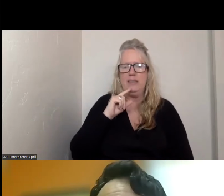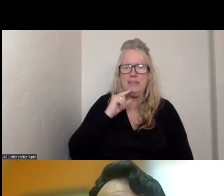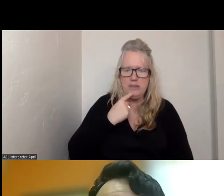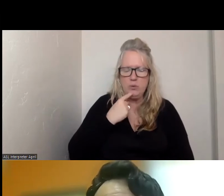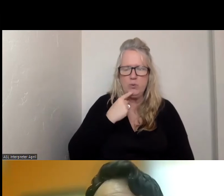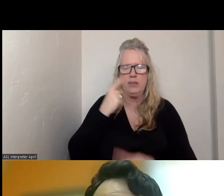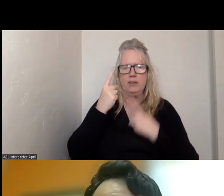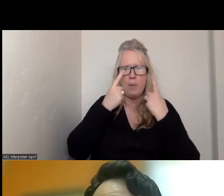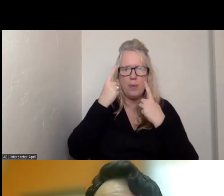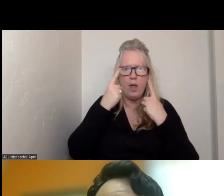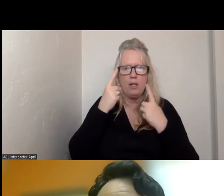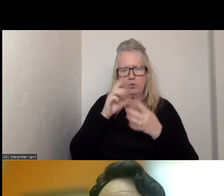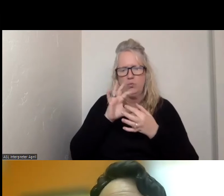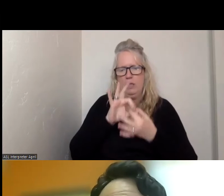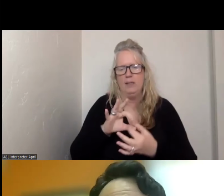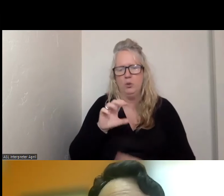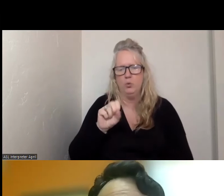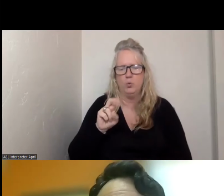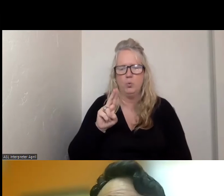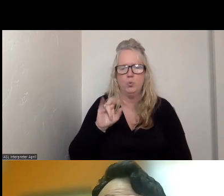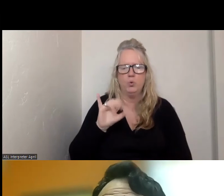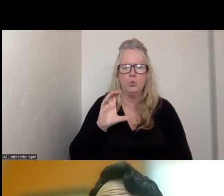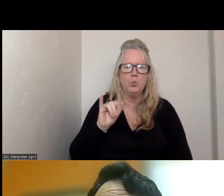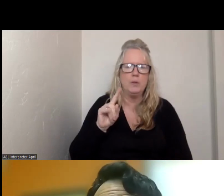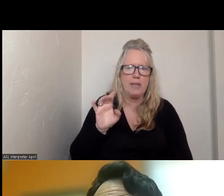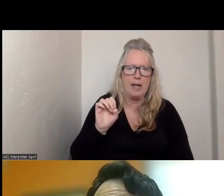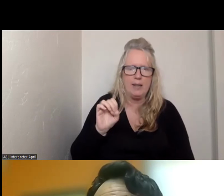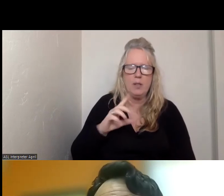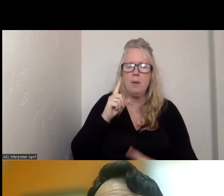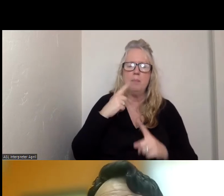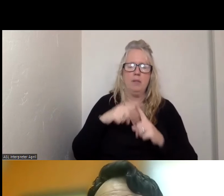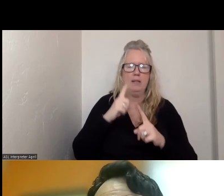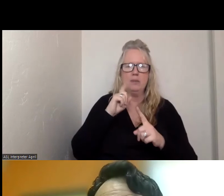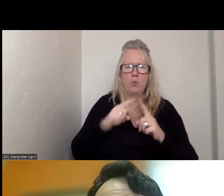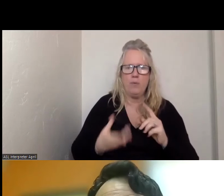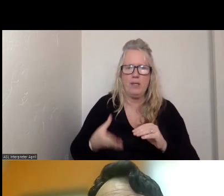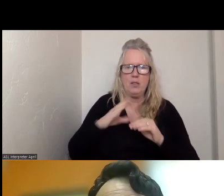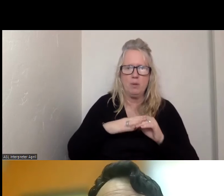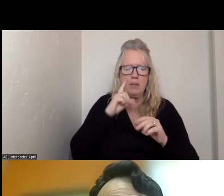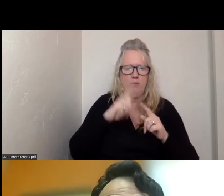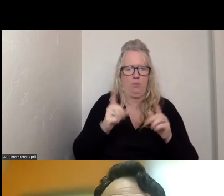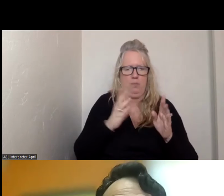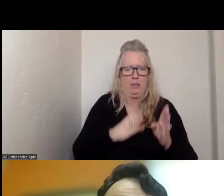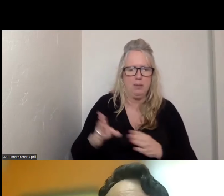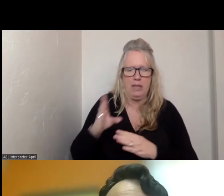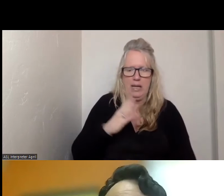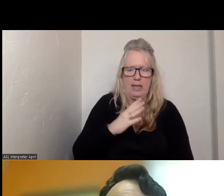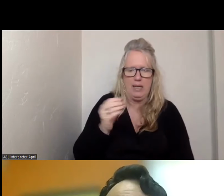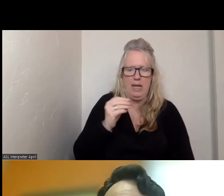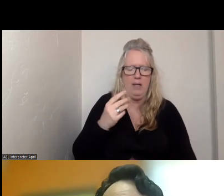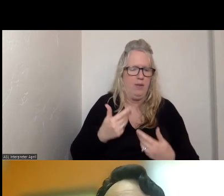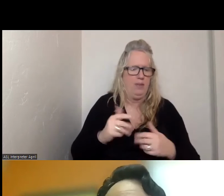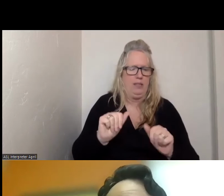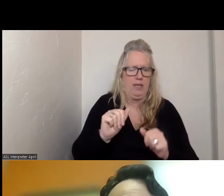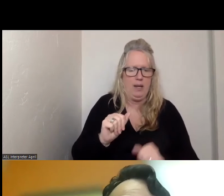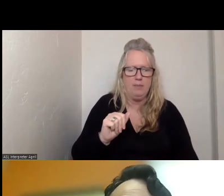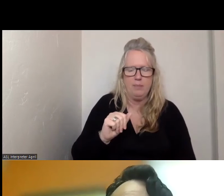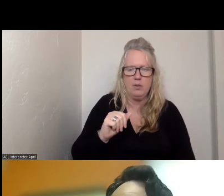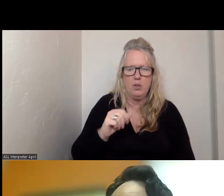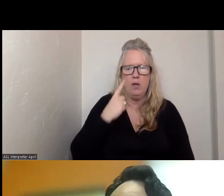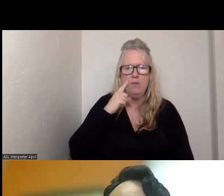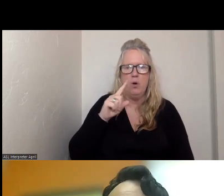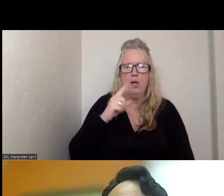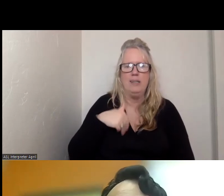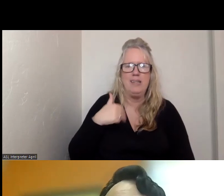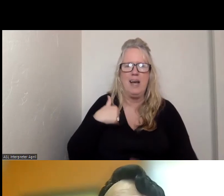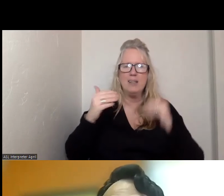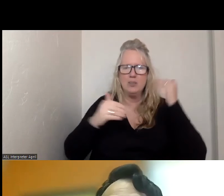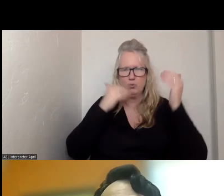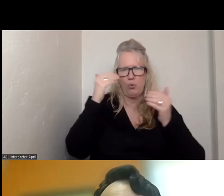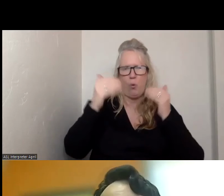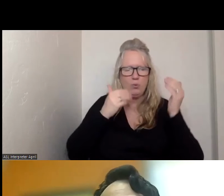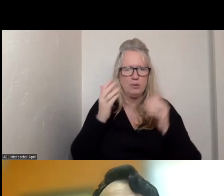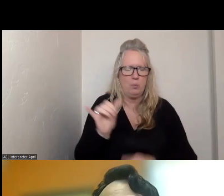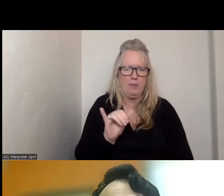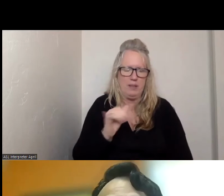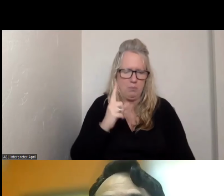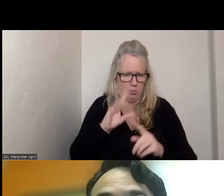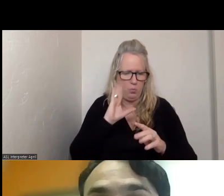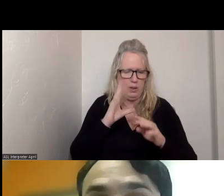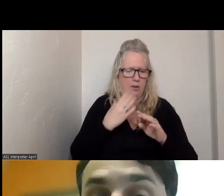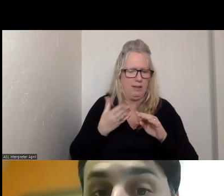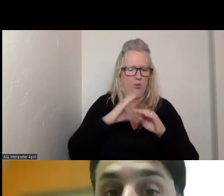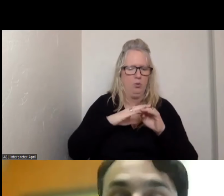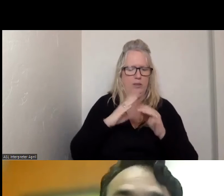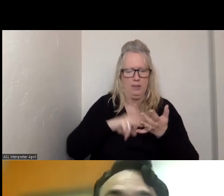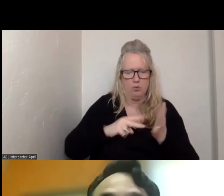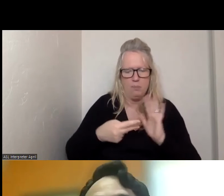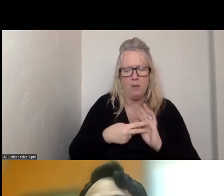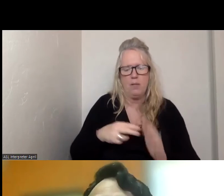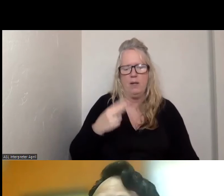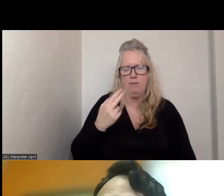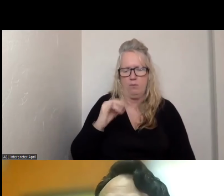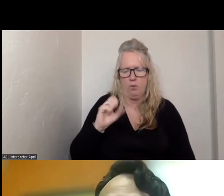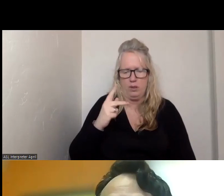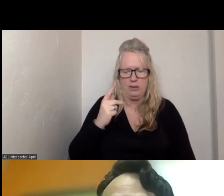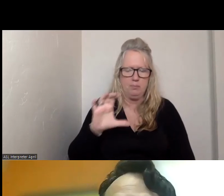SUICIDE. WE SEE AN INCREASE OF PLANNING AND AN INCREASE OF ADULTS FROM 26